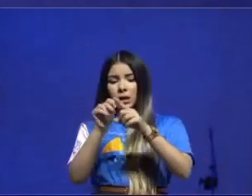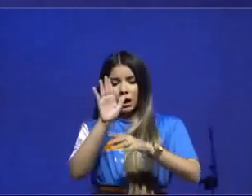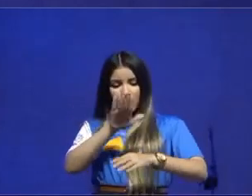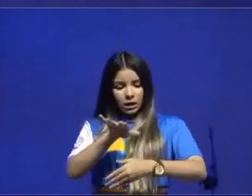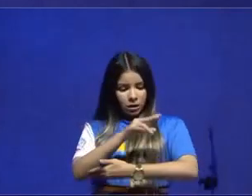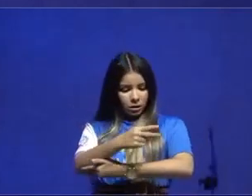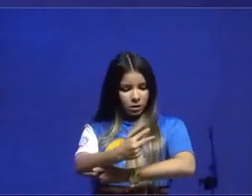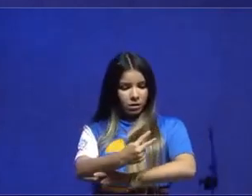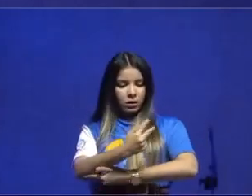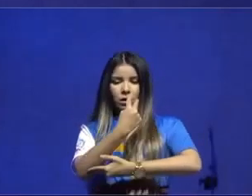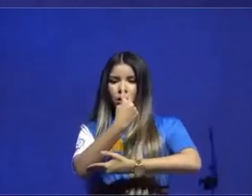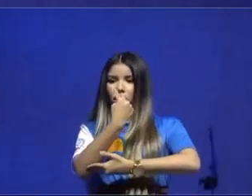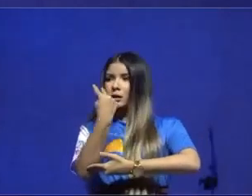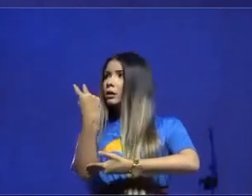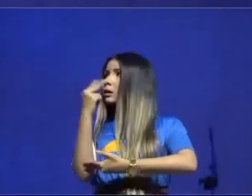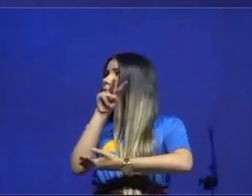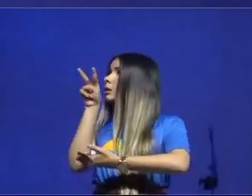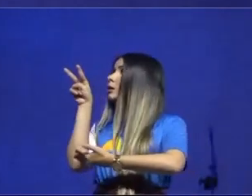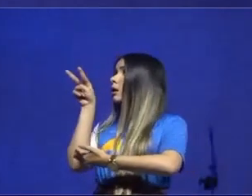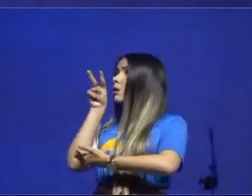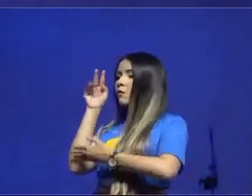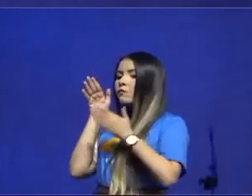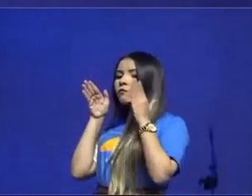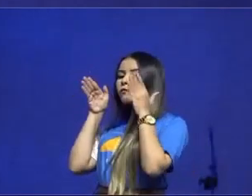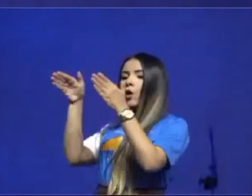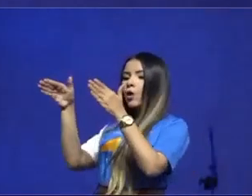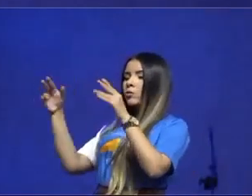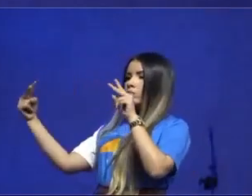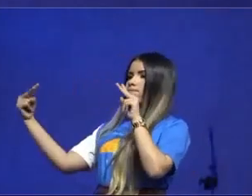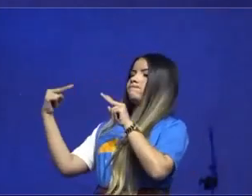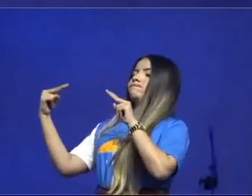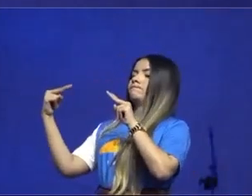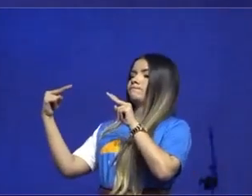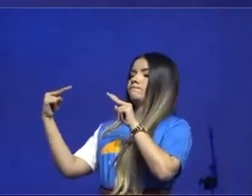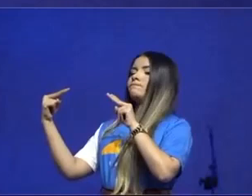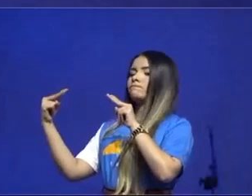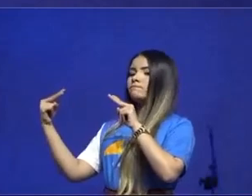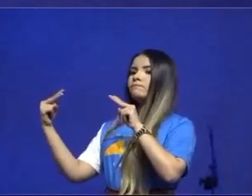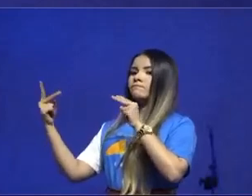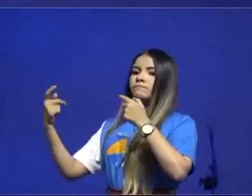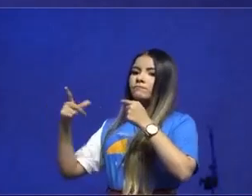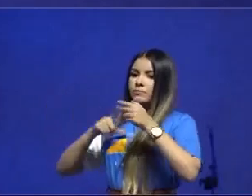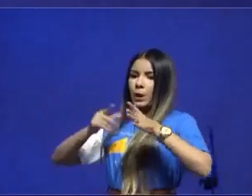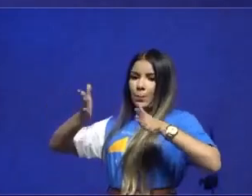people's faces So there is a little time to wait for this Milestone to be reached Of course